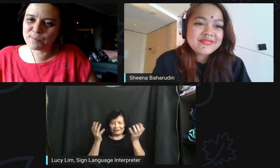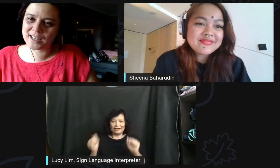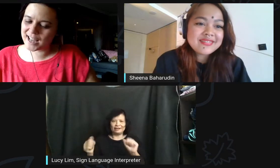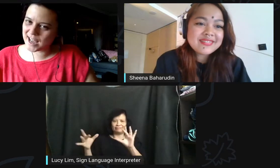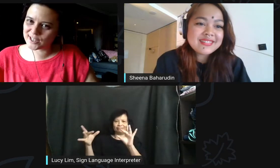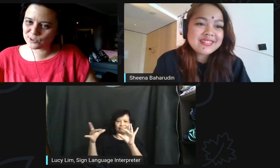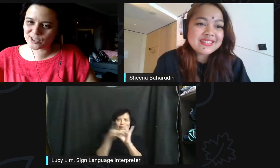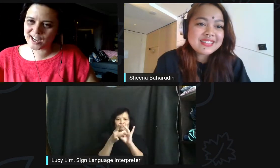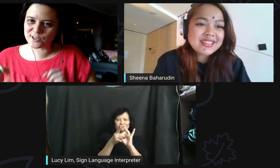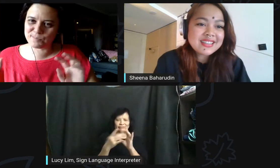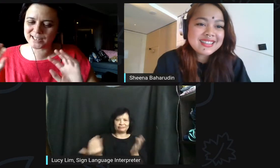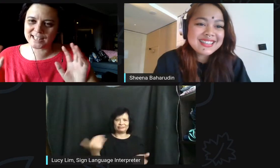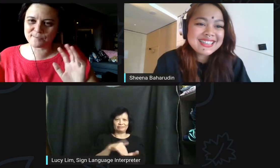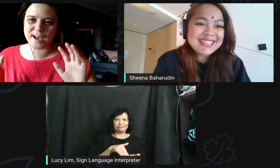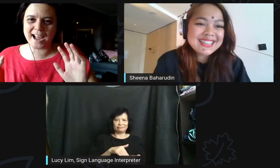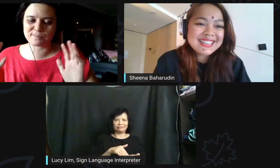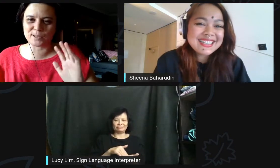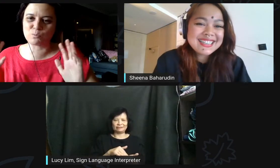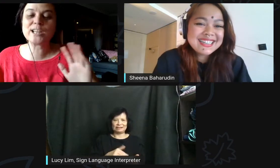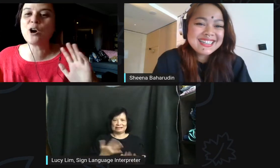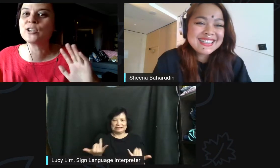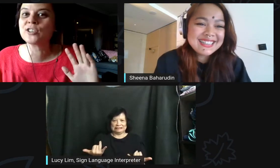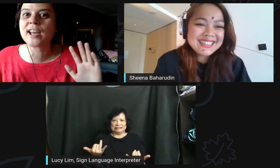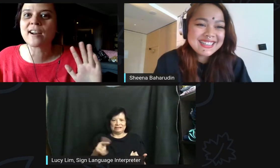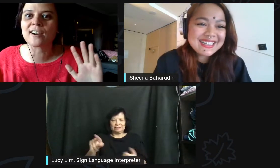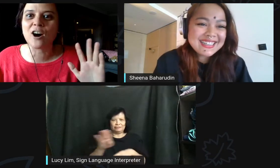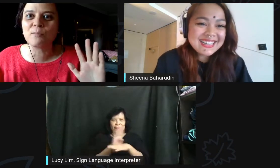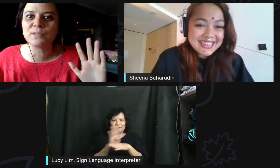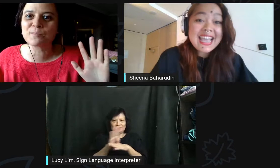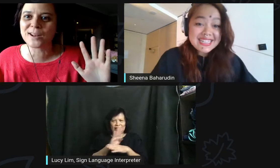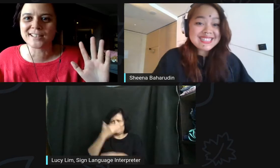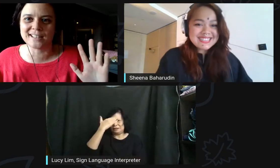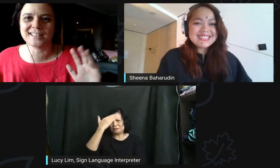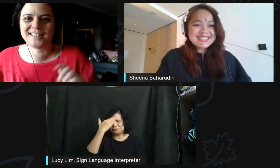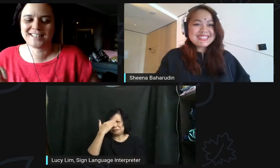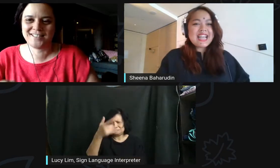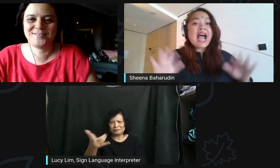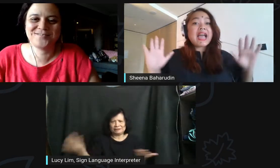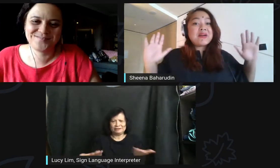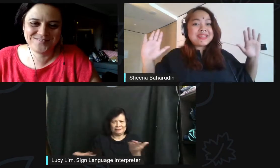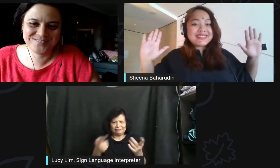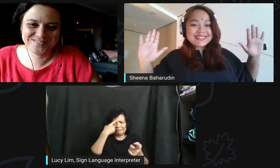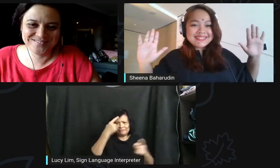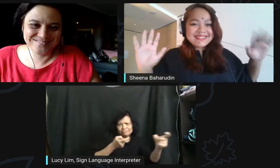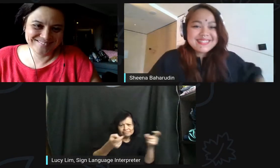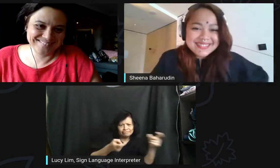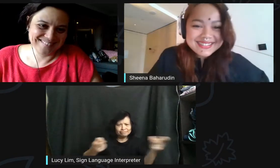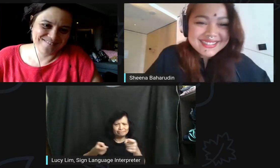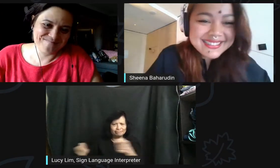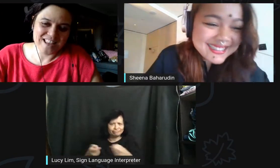But as you said, you are busy in the back. But we know you are there, omnipresent. Yes, I am here.